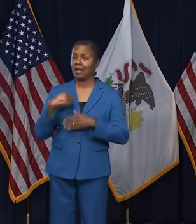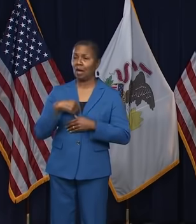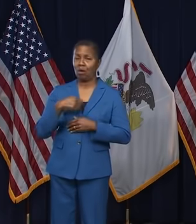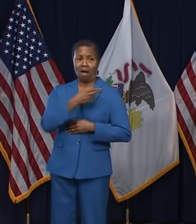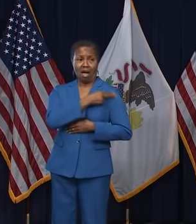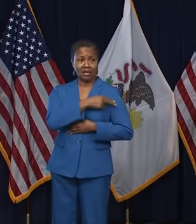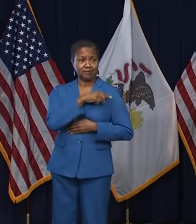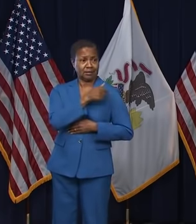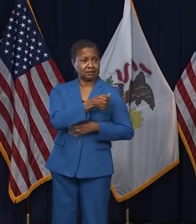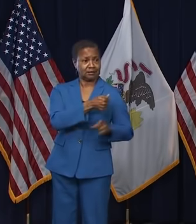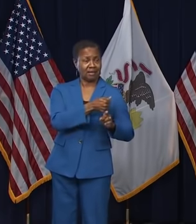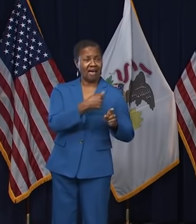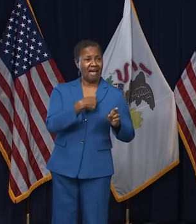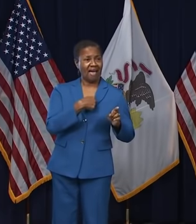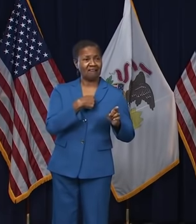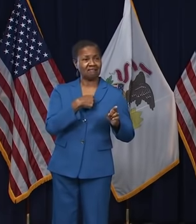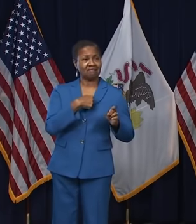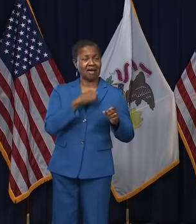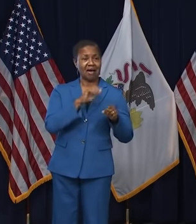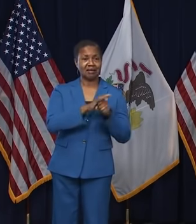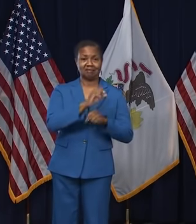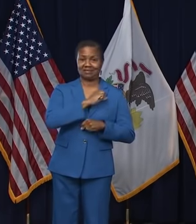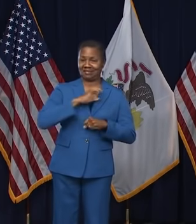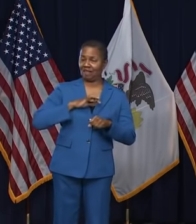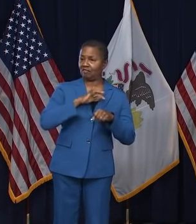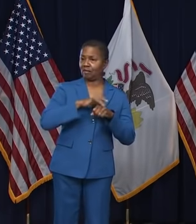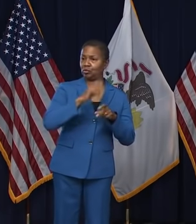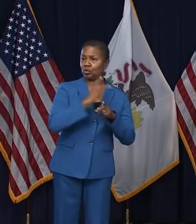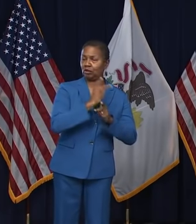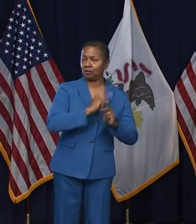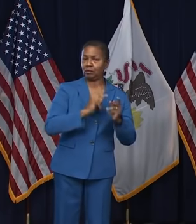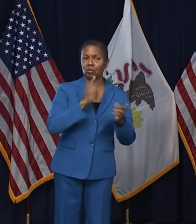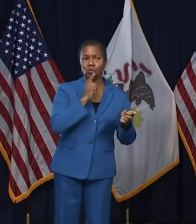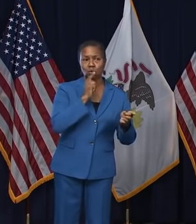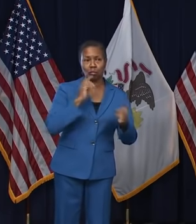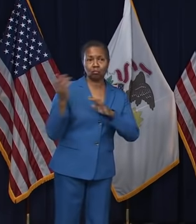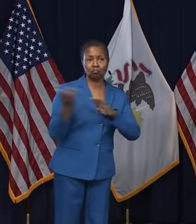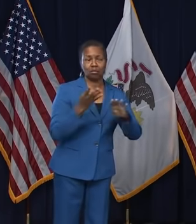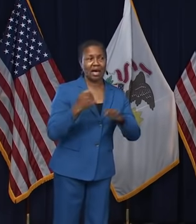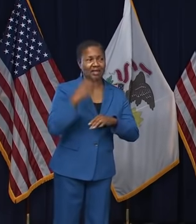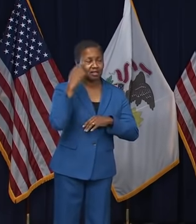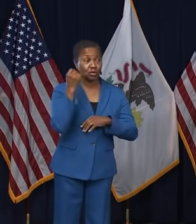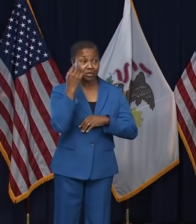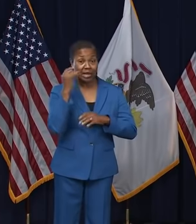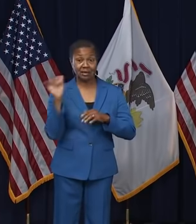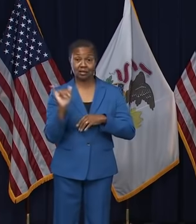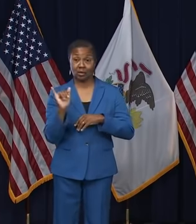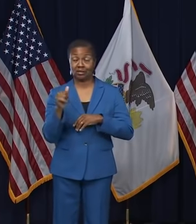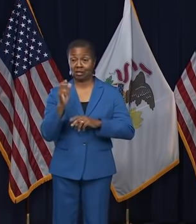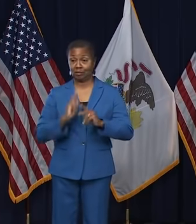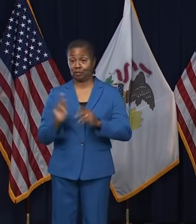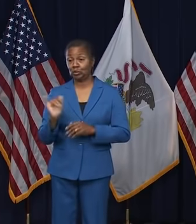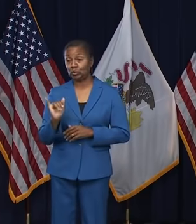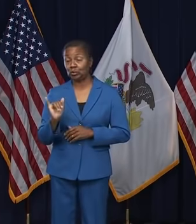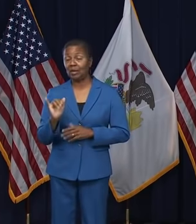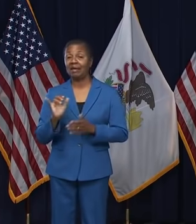beds- and again making sure that our hospitals. Have the